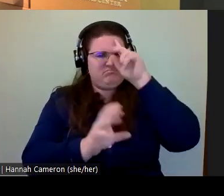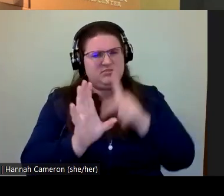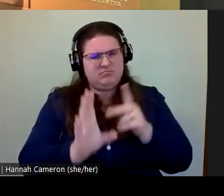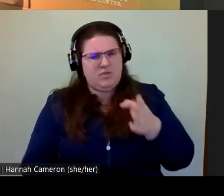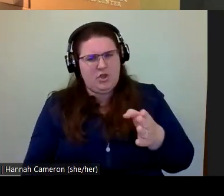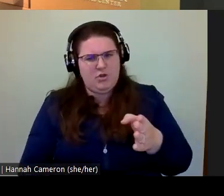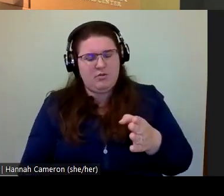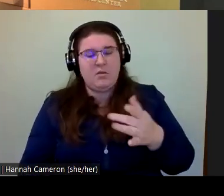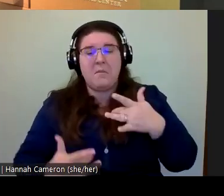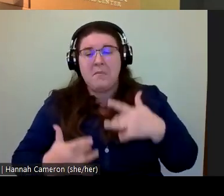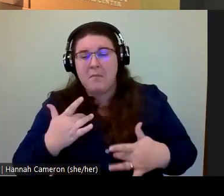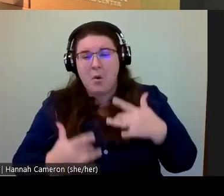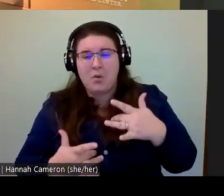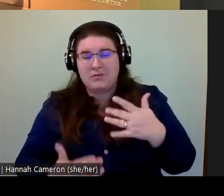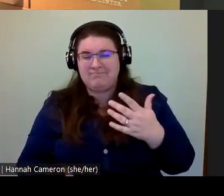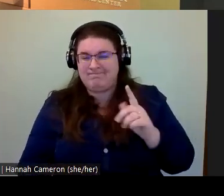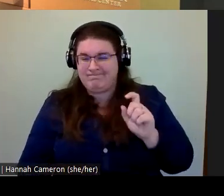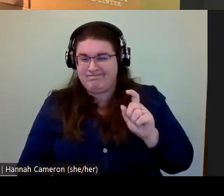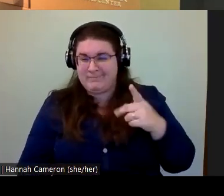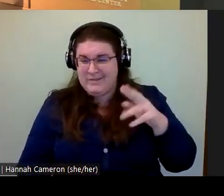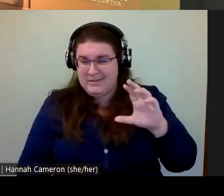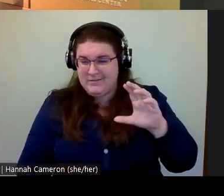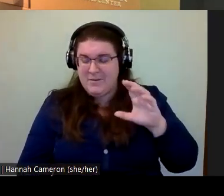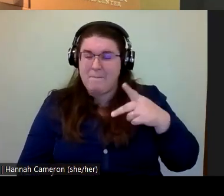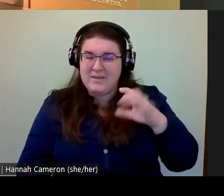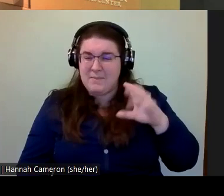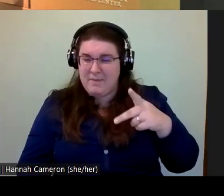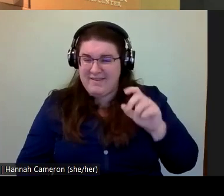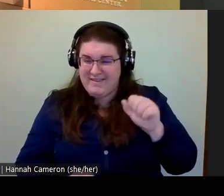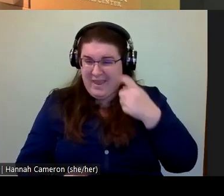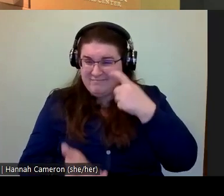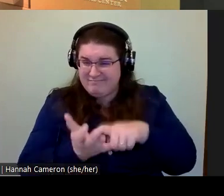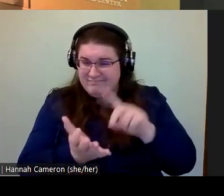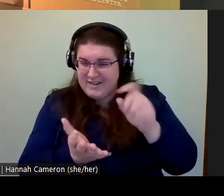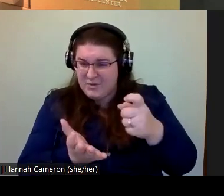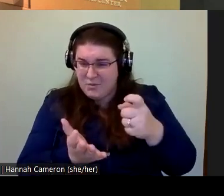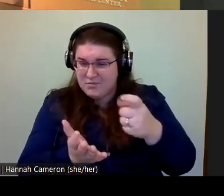I think in primary care to really diagnose well uh the alternative arm is a very traditional